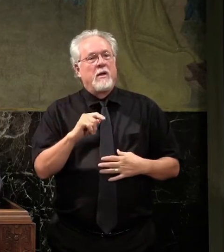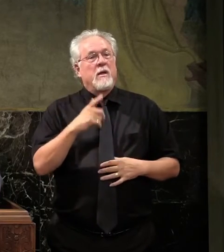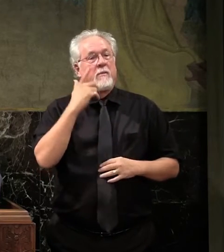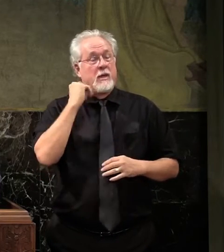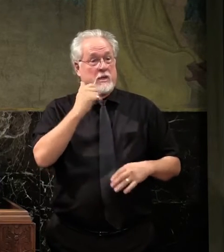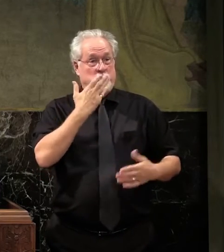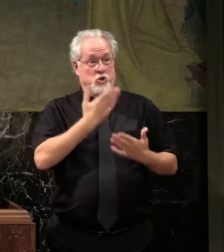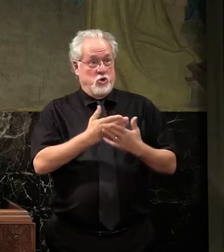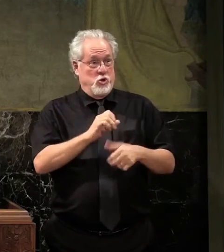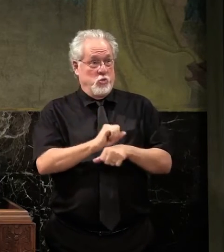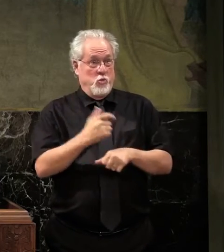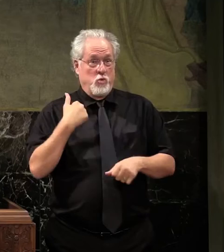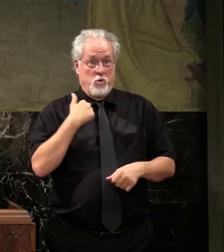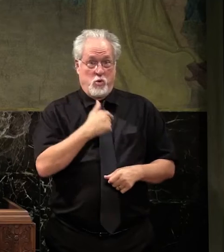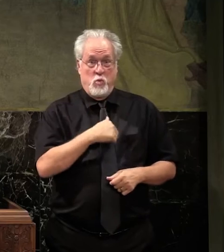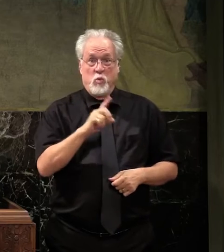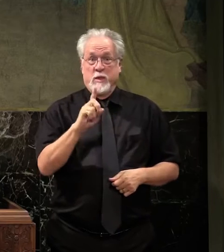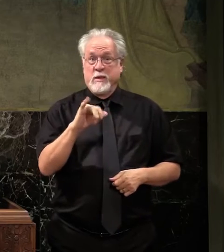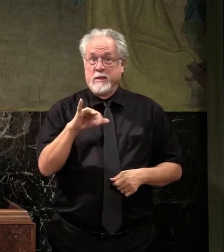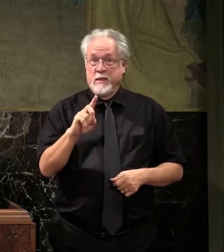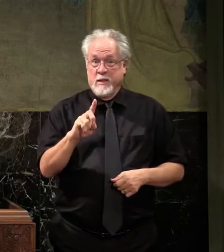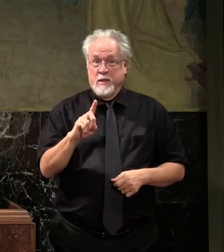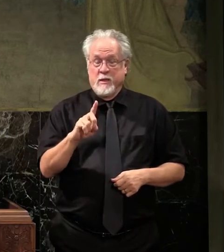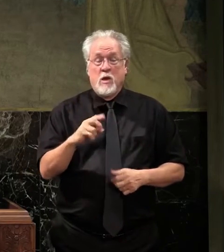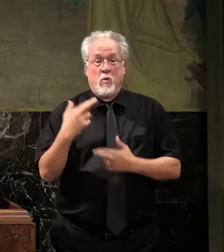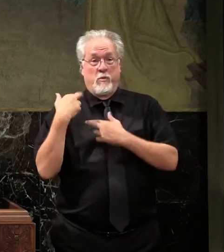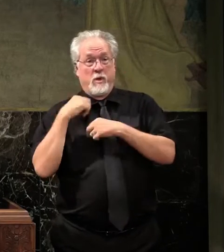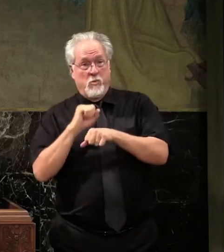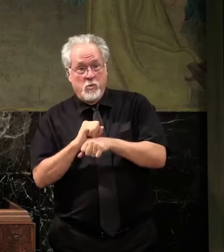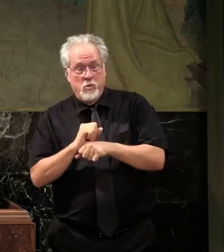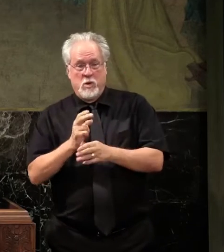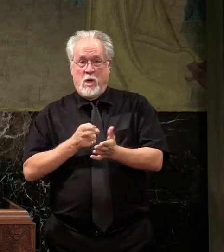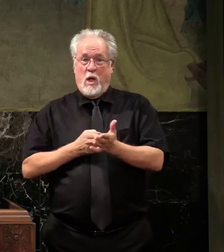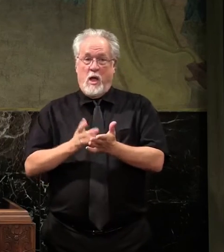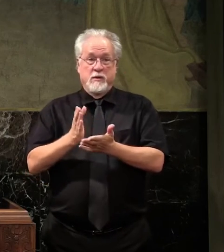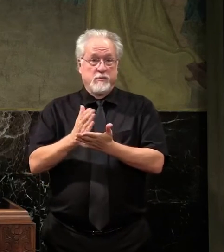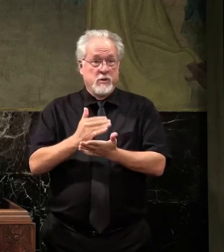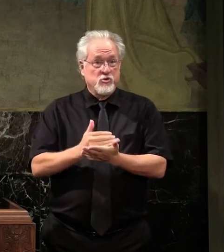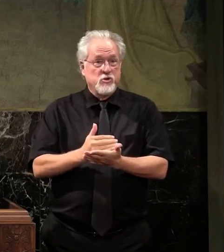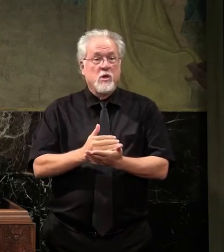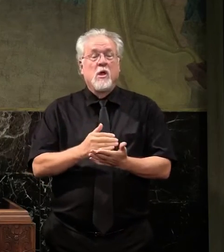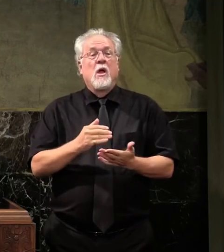that we did do the responsible work be honest budgeting the hard work of so